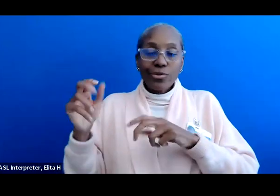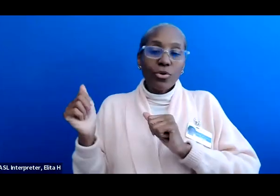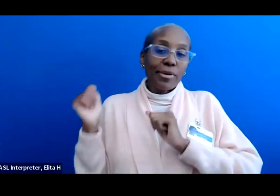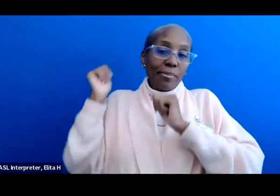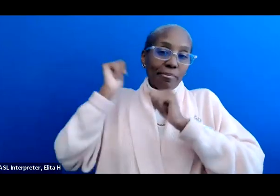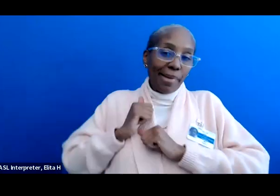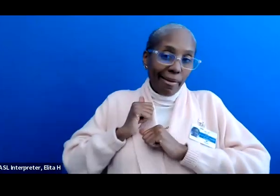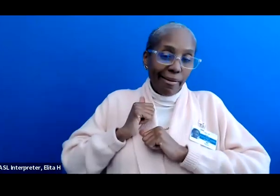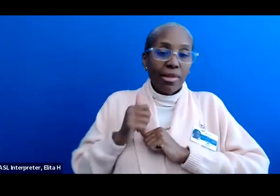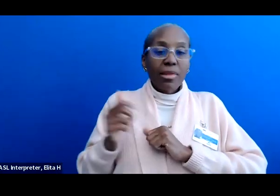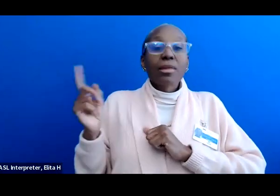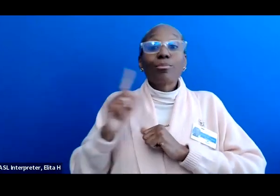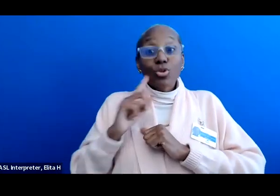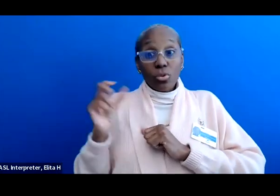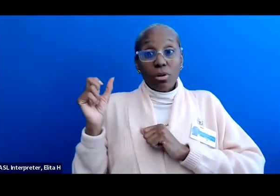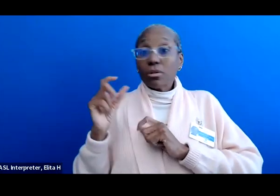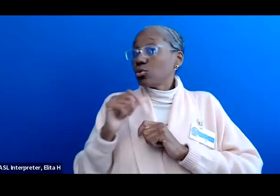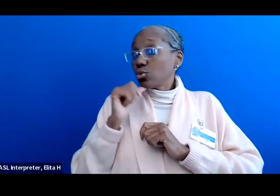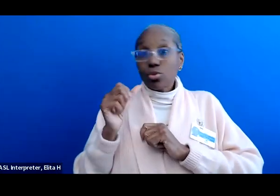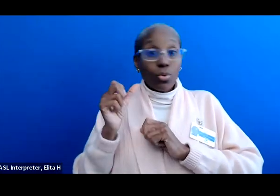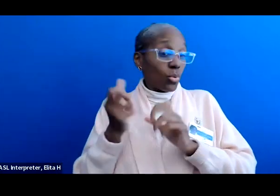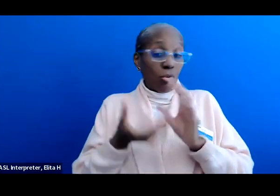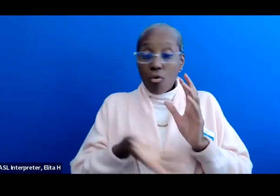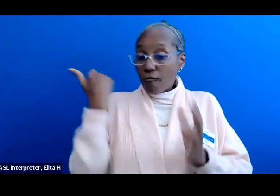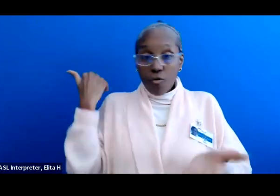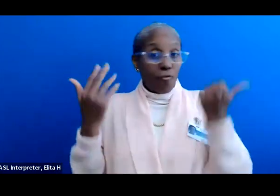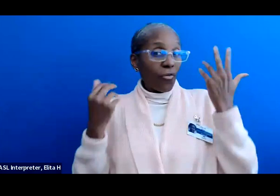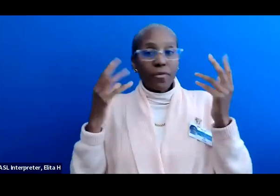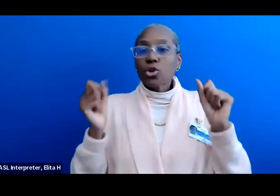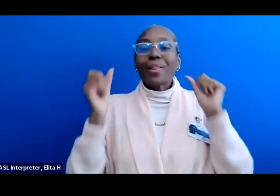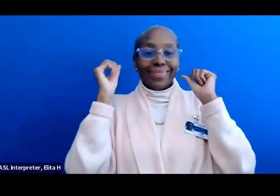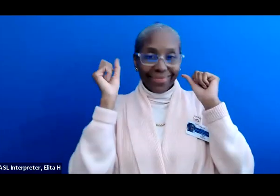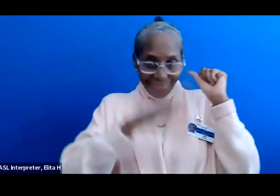in the back, be sure that you don't empty that stuff, weigh the wheelchair